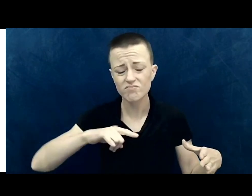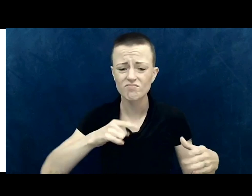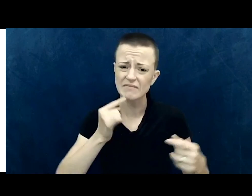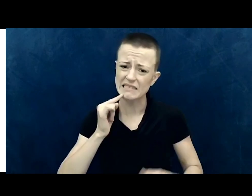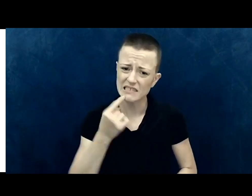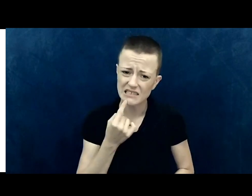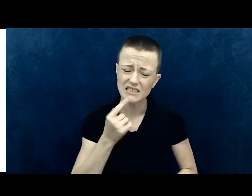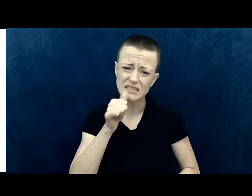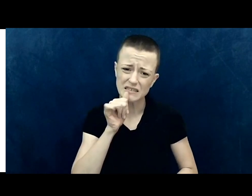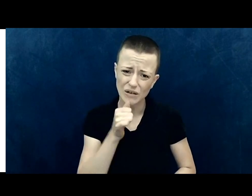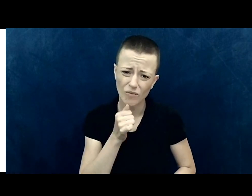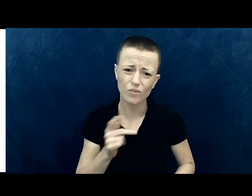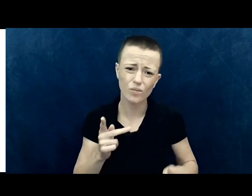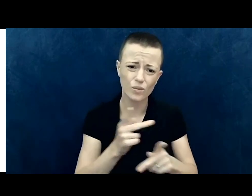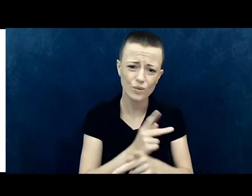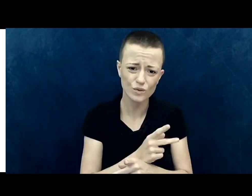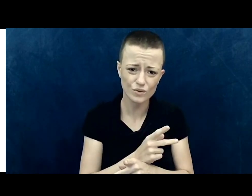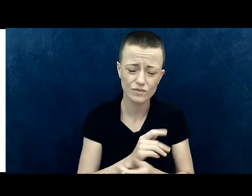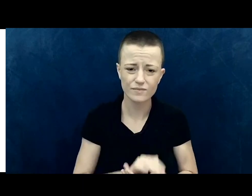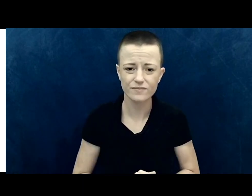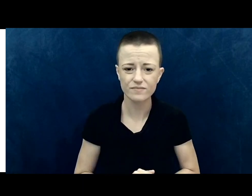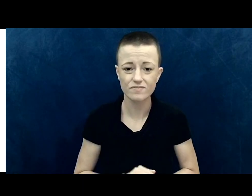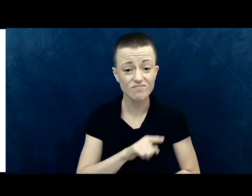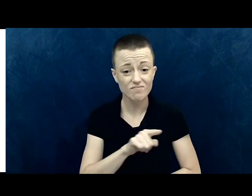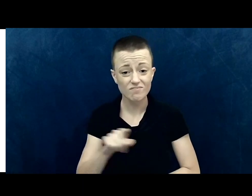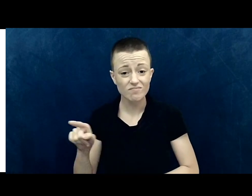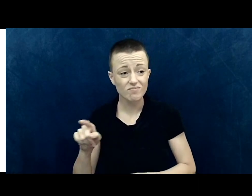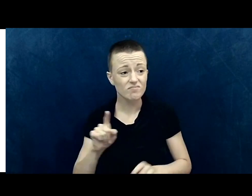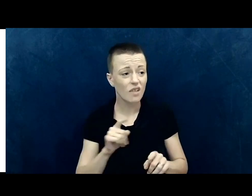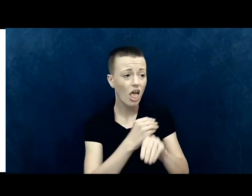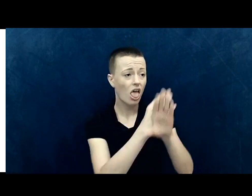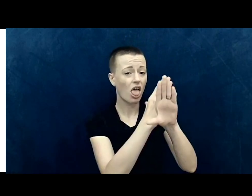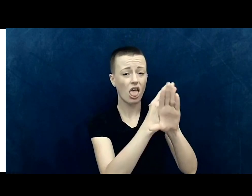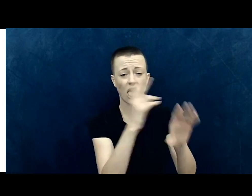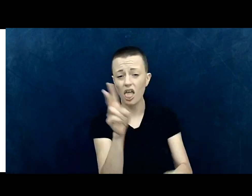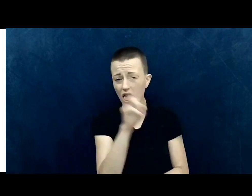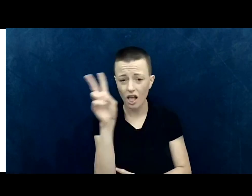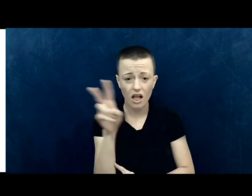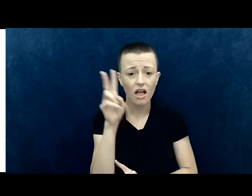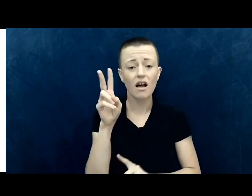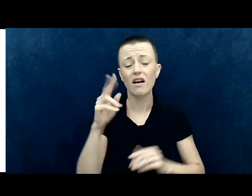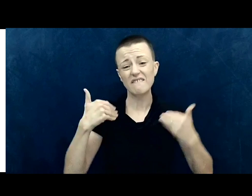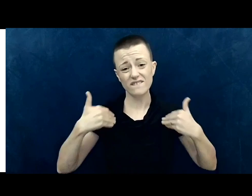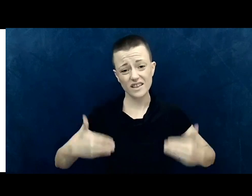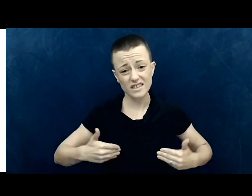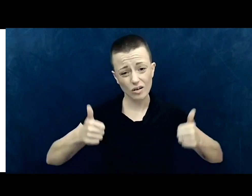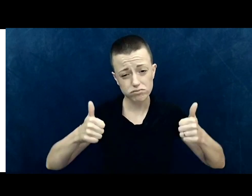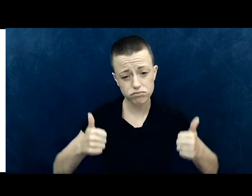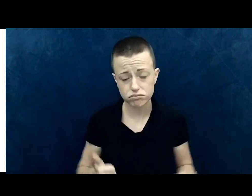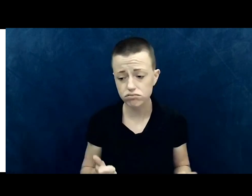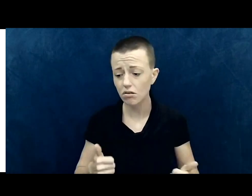School closures also impacted student well-being. Mental health declined, physical activity decreased,